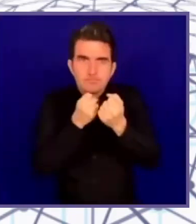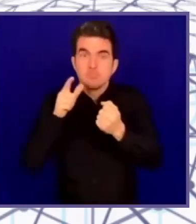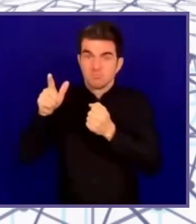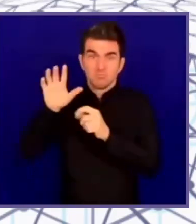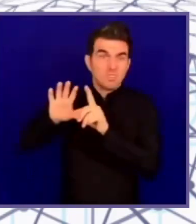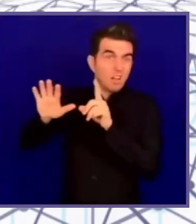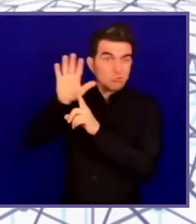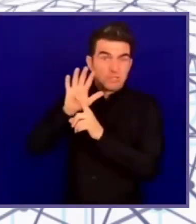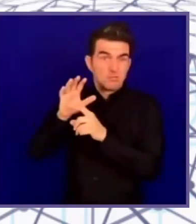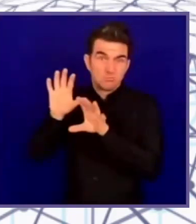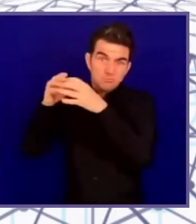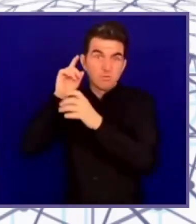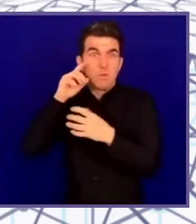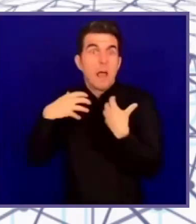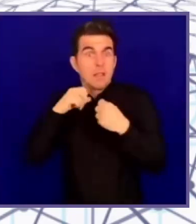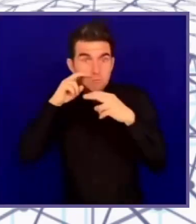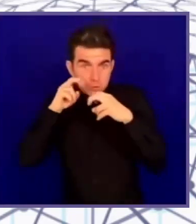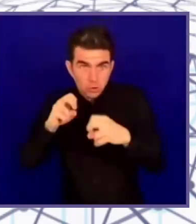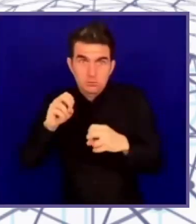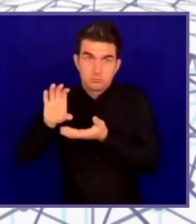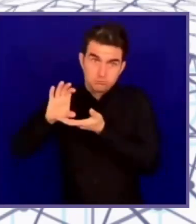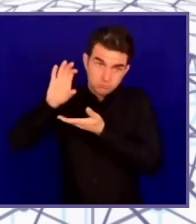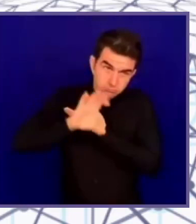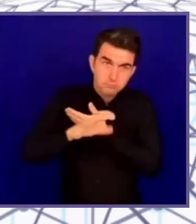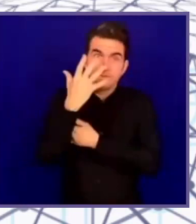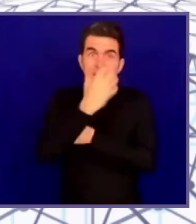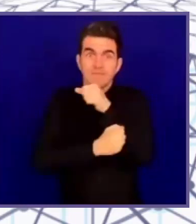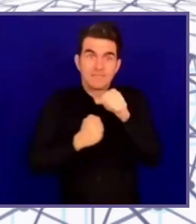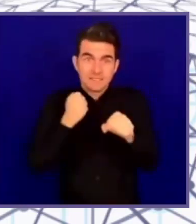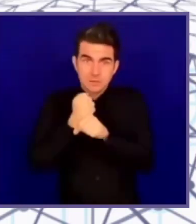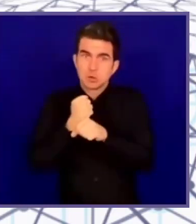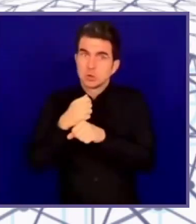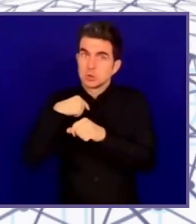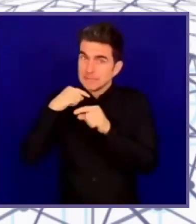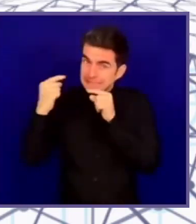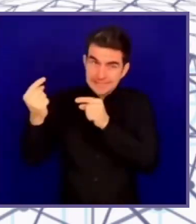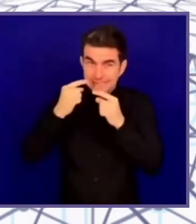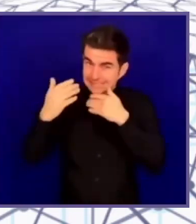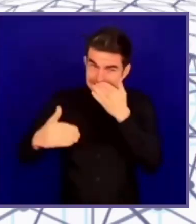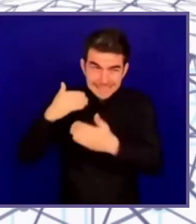group. We have our own Antoinette, we have Sarah zekiel, who some of them, some of you might know